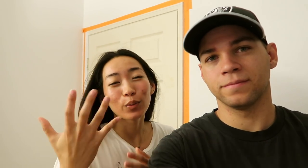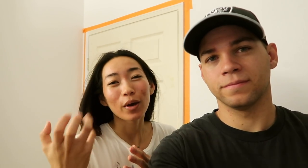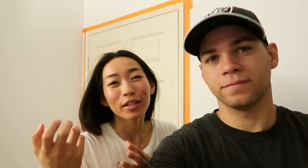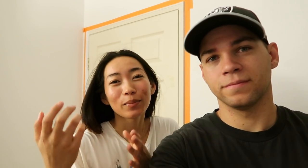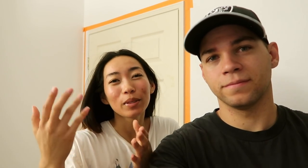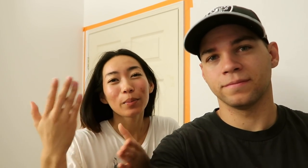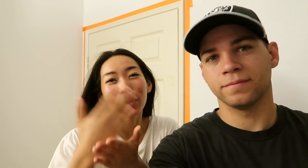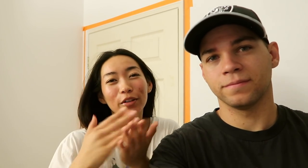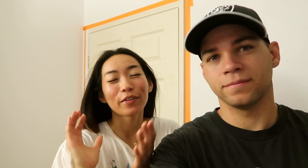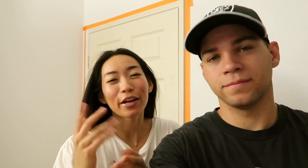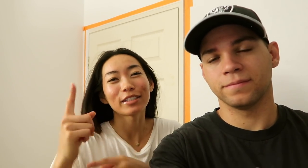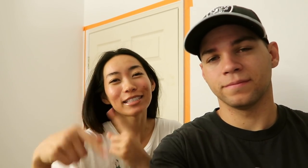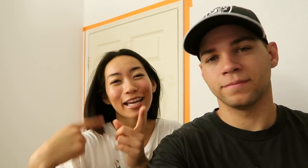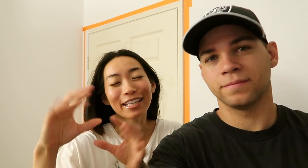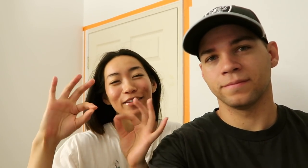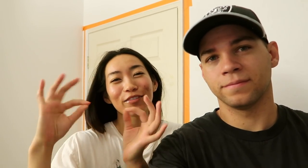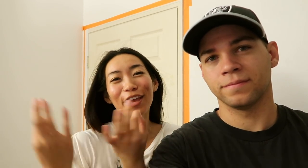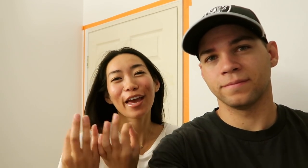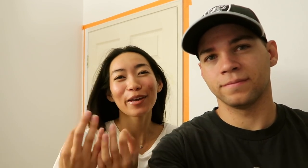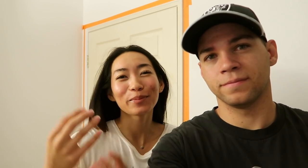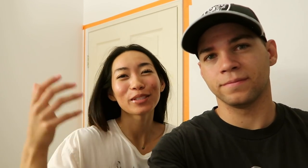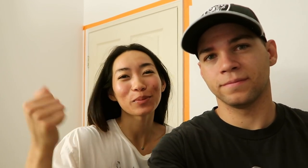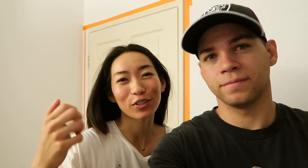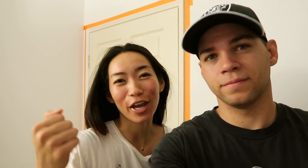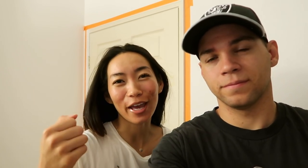if you want to be part of our Signing Fam subscribe